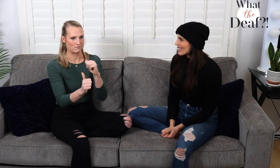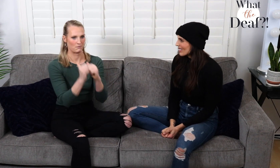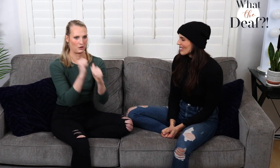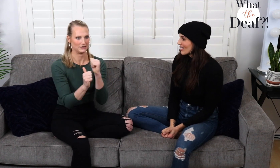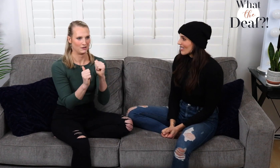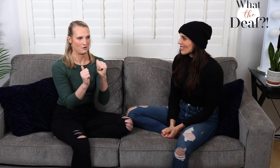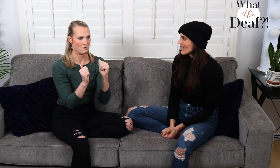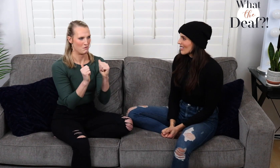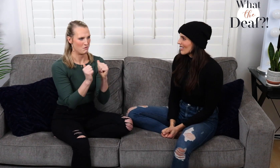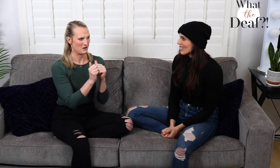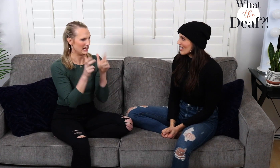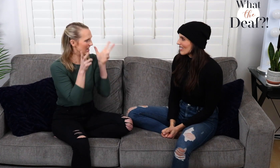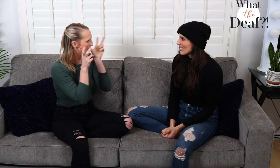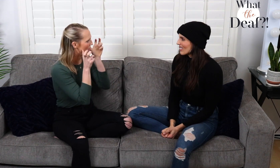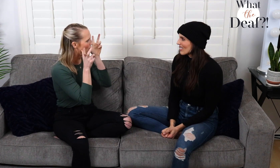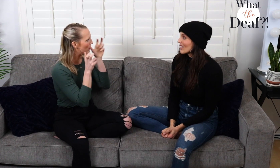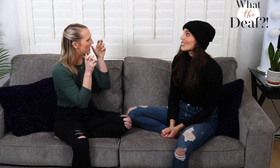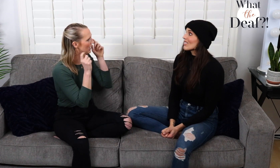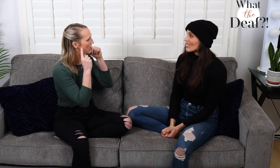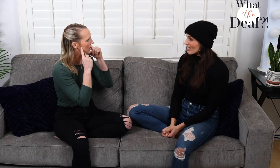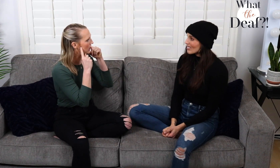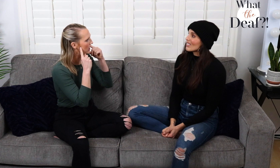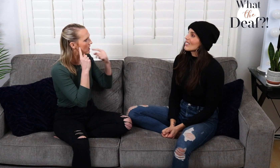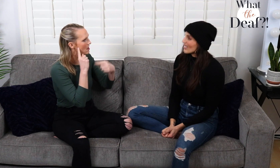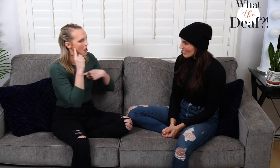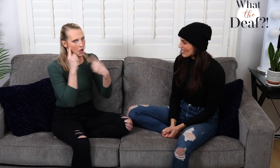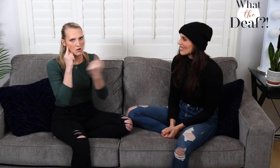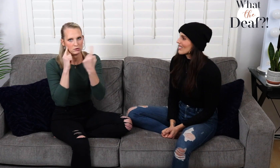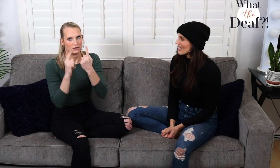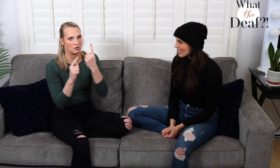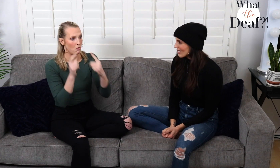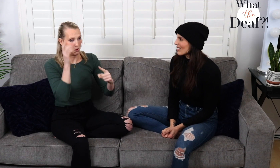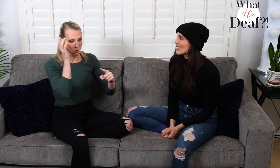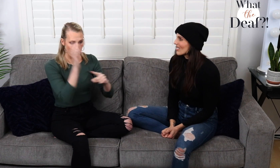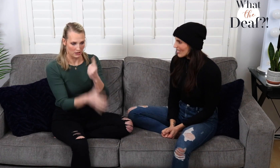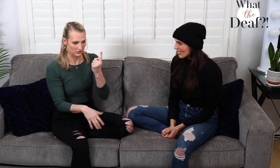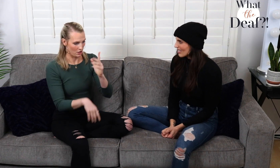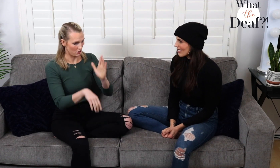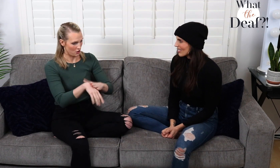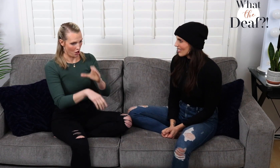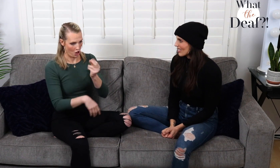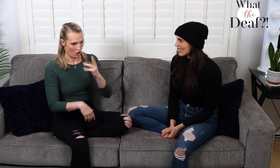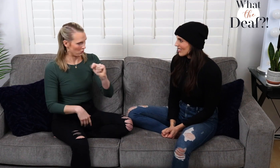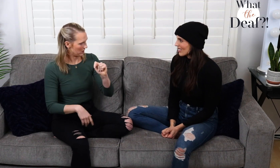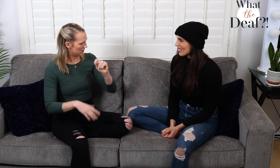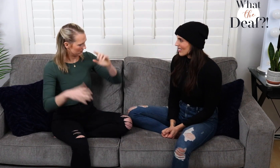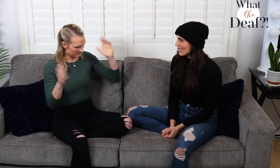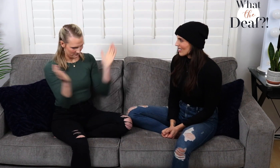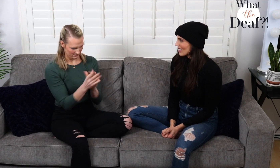to play sports with my hearing. I... once I’m on the court,